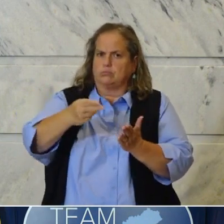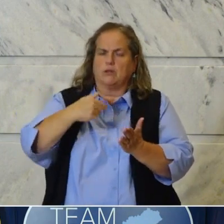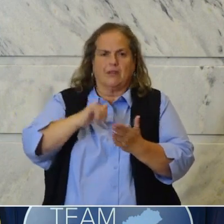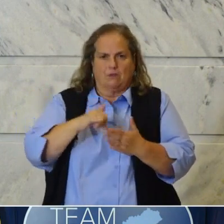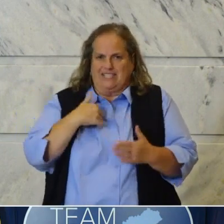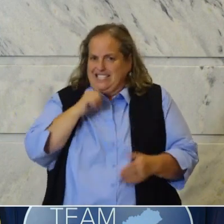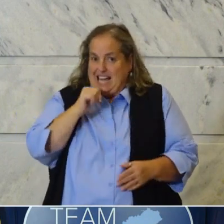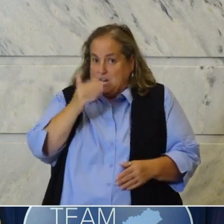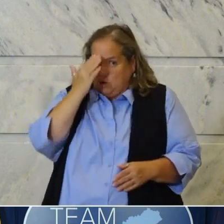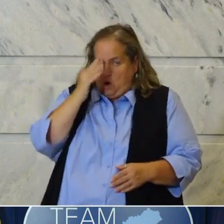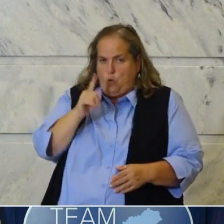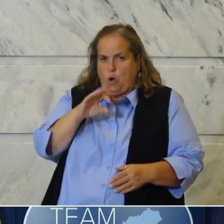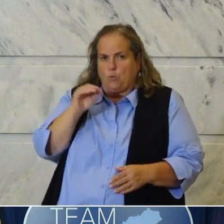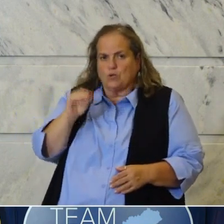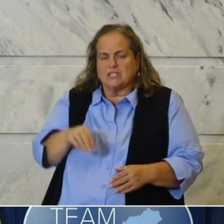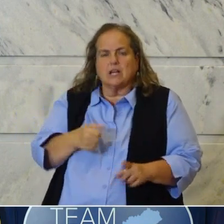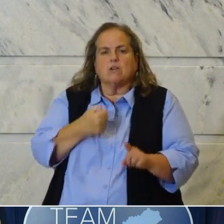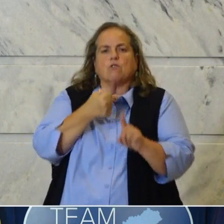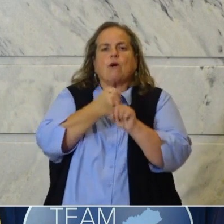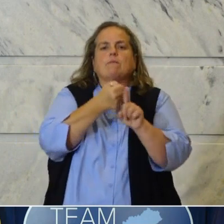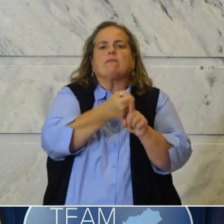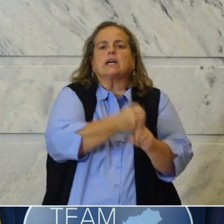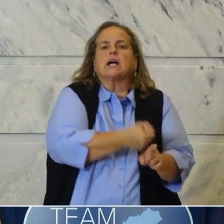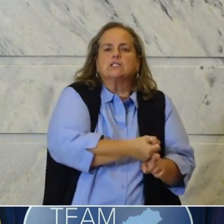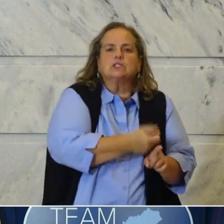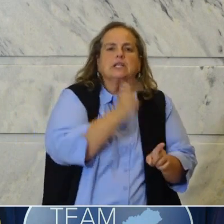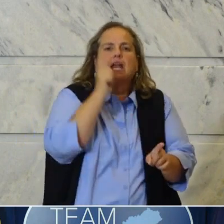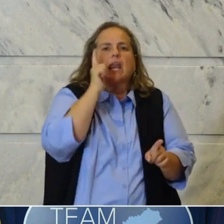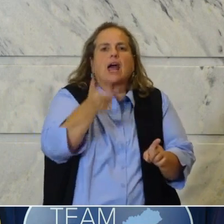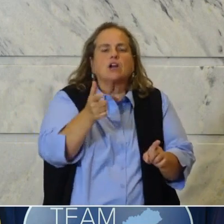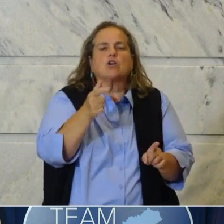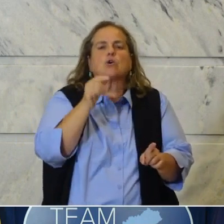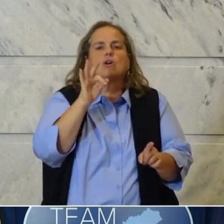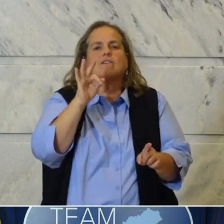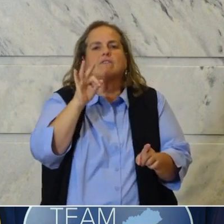know some of the more silent but potentially really serious harms this